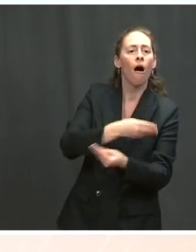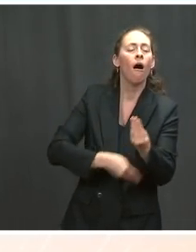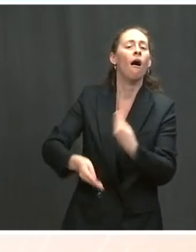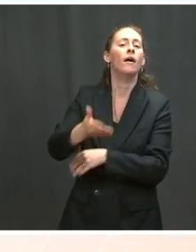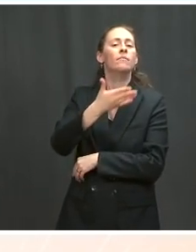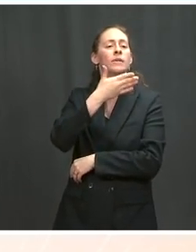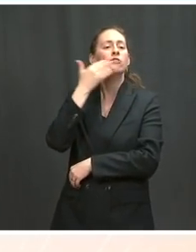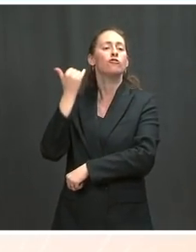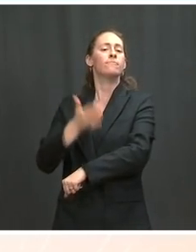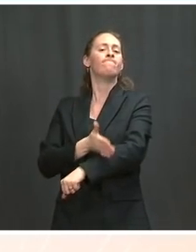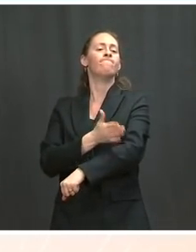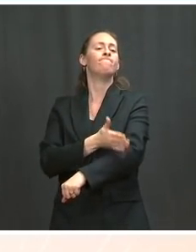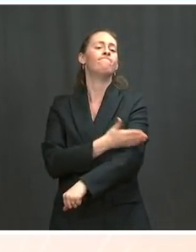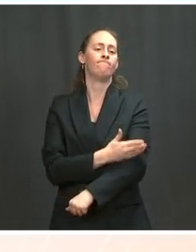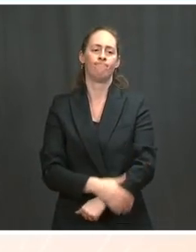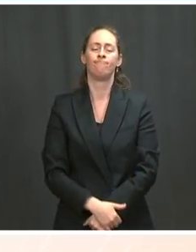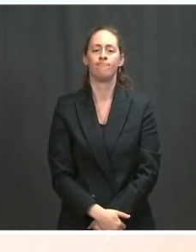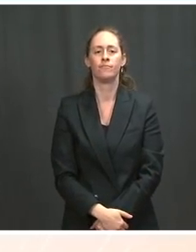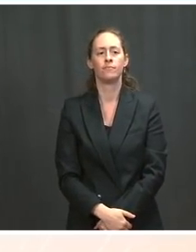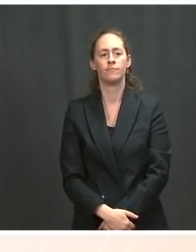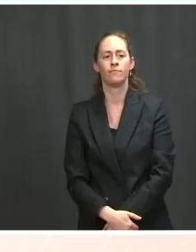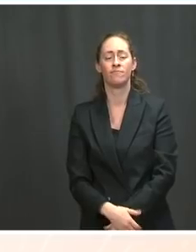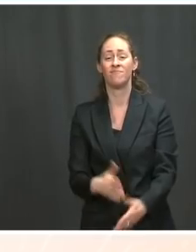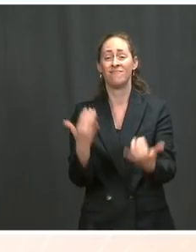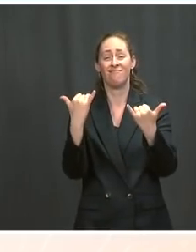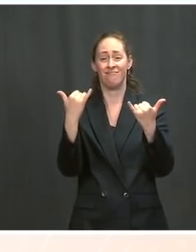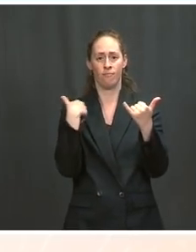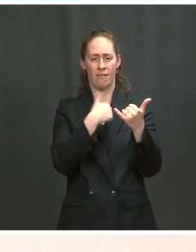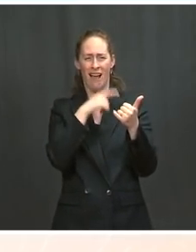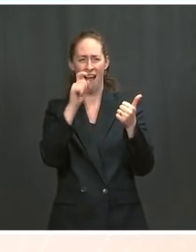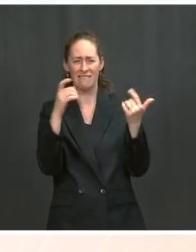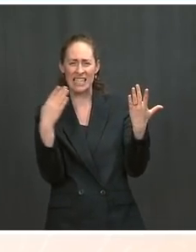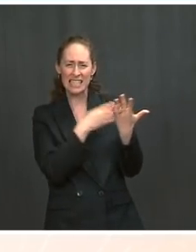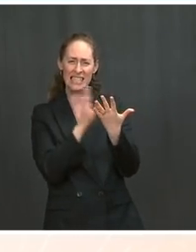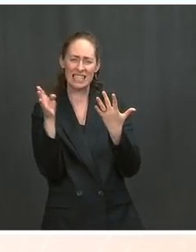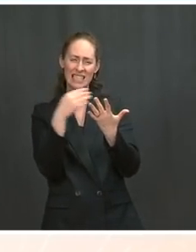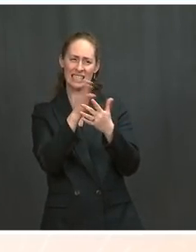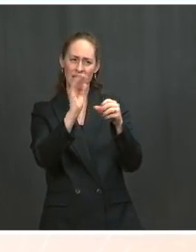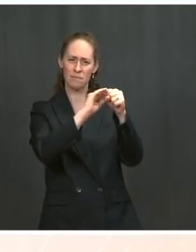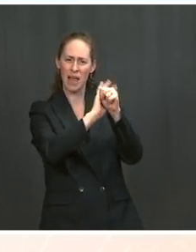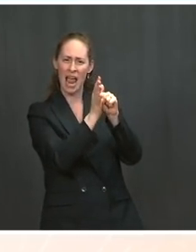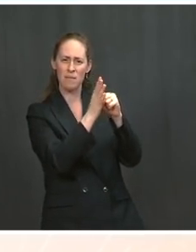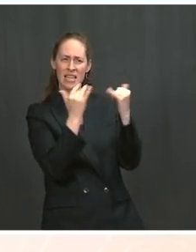but we also need to think about what's next and how we're building the workforce of the future, and that will continue to be his argument.